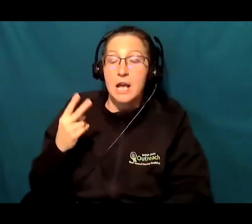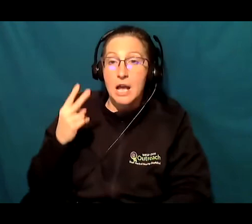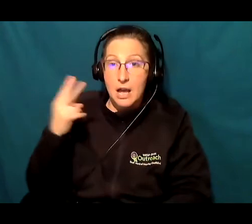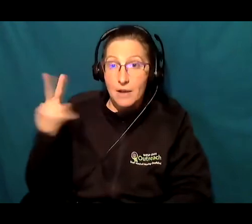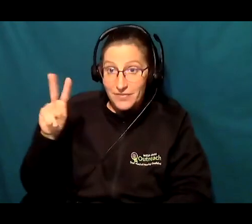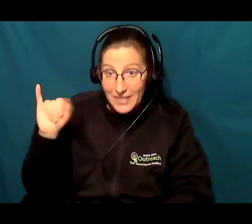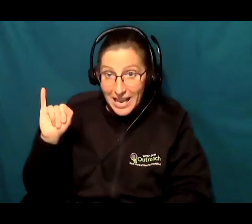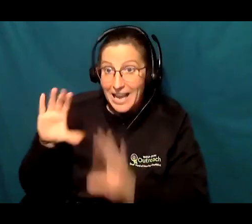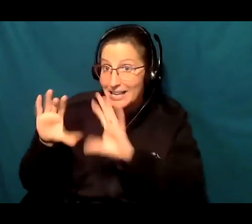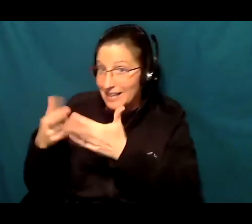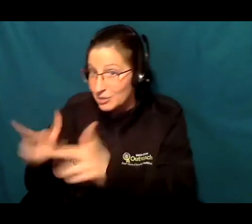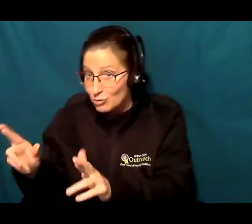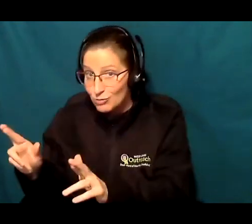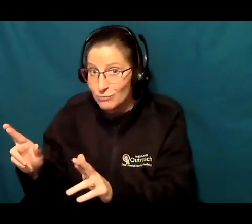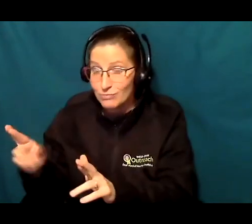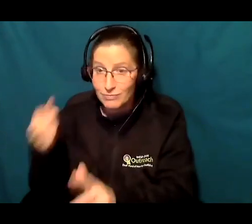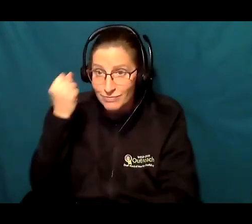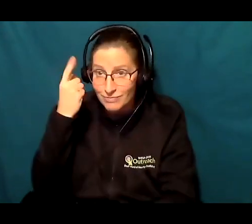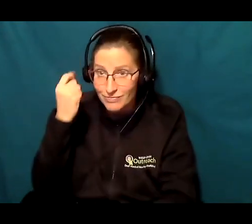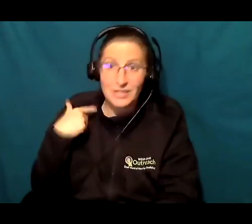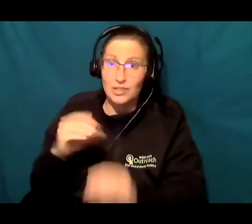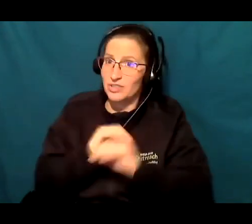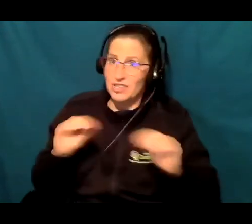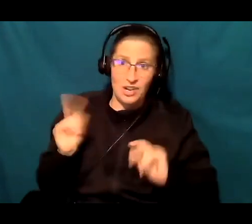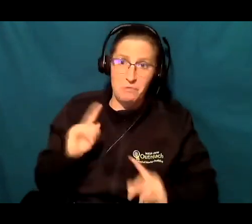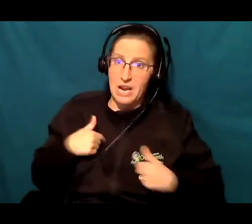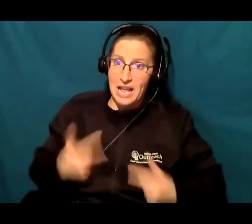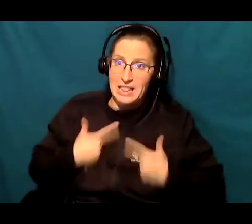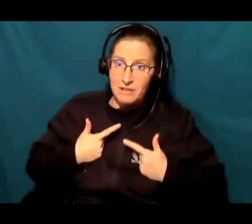which there is none near where I am into the home.